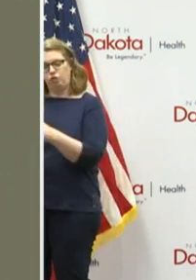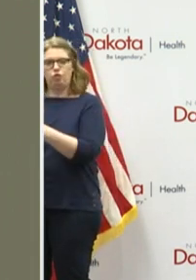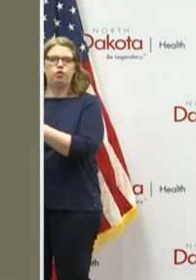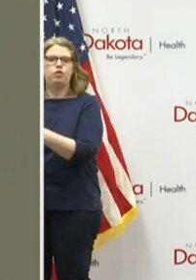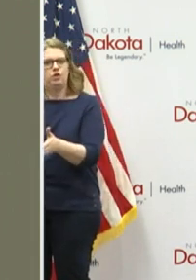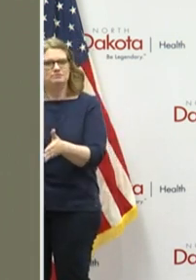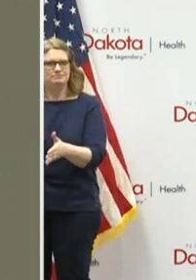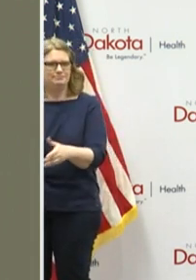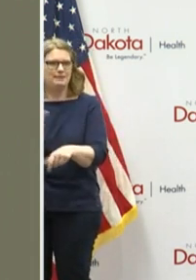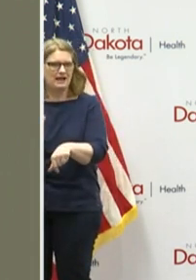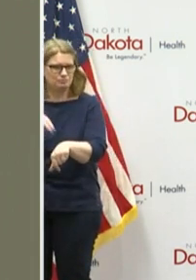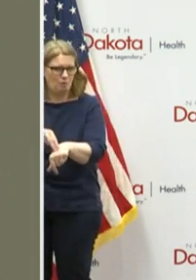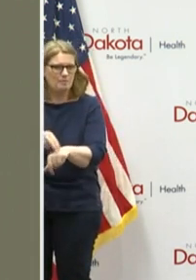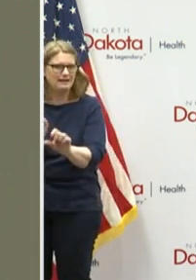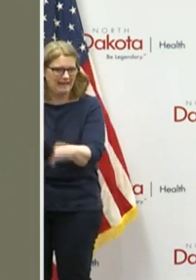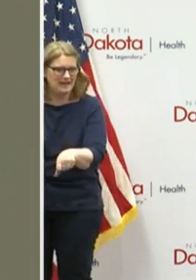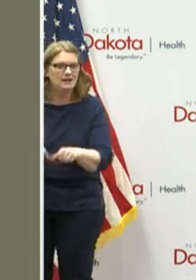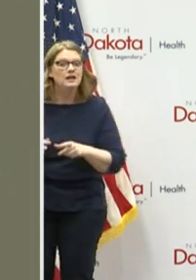GETTING OUR ECONOMY BACK ON